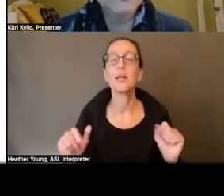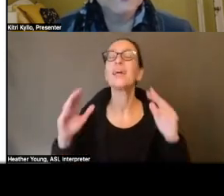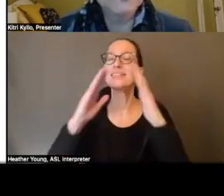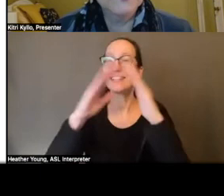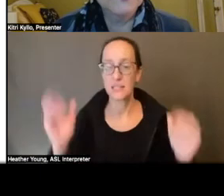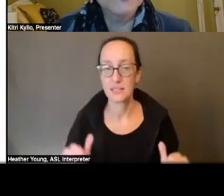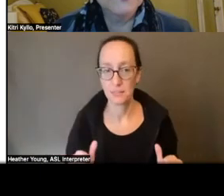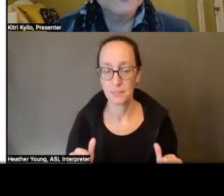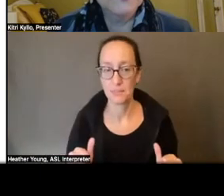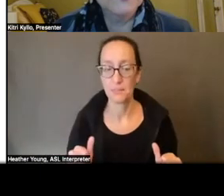which is a mode of communication.